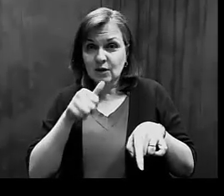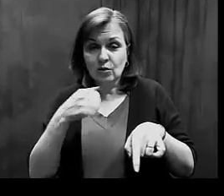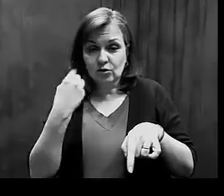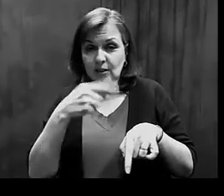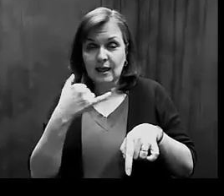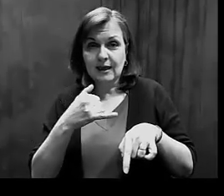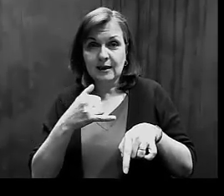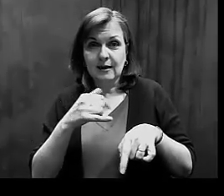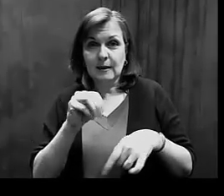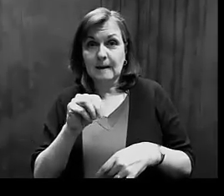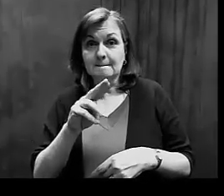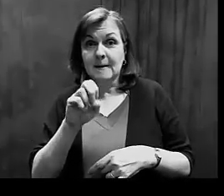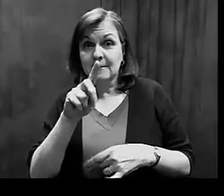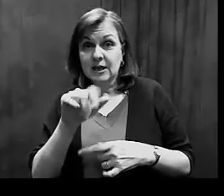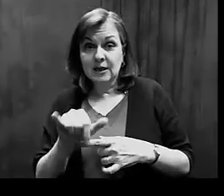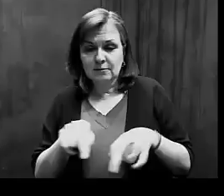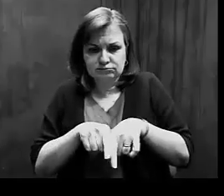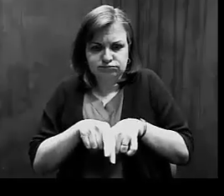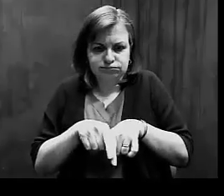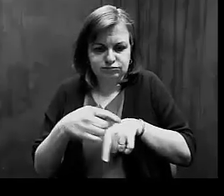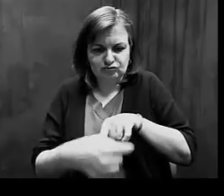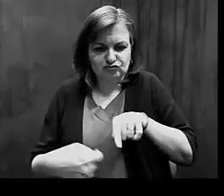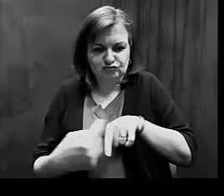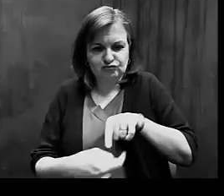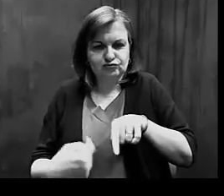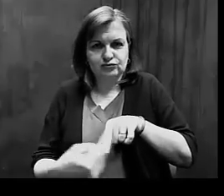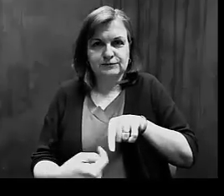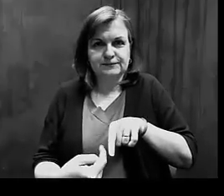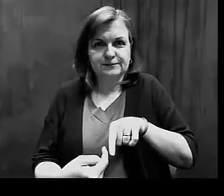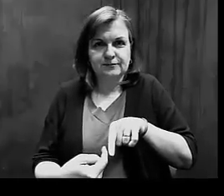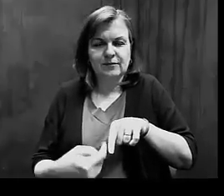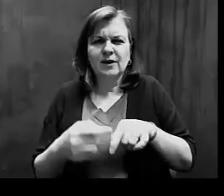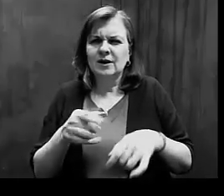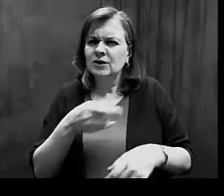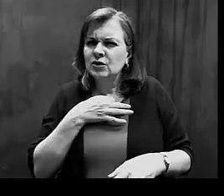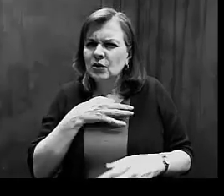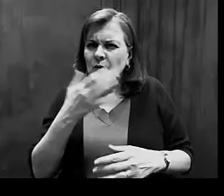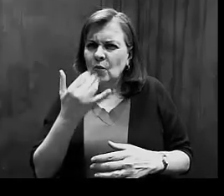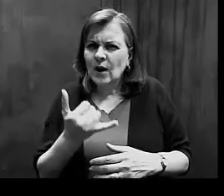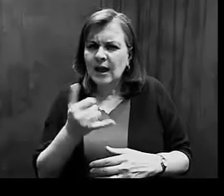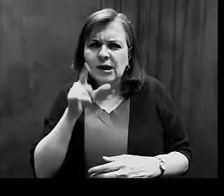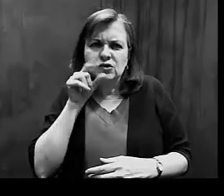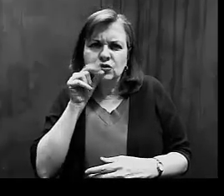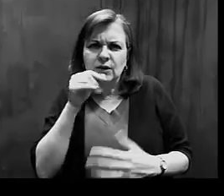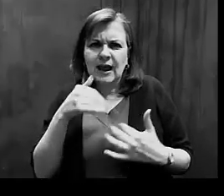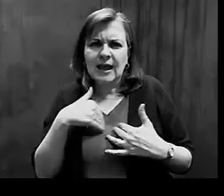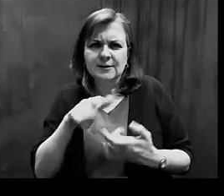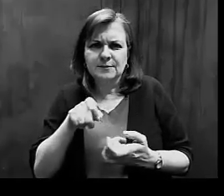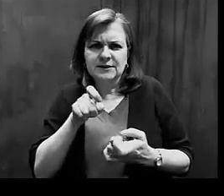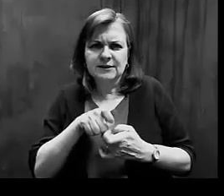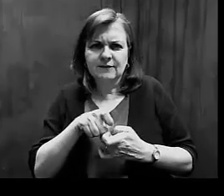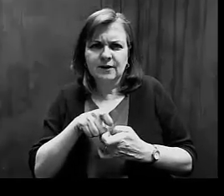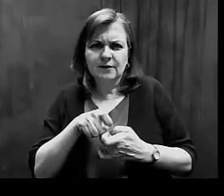between your legs and don't look like a mermaid? have you ever wondered why the chicken has particular